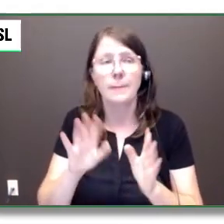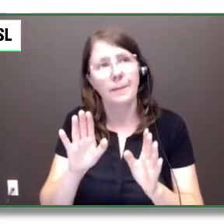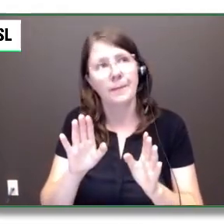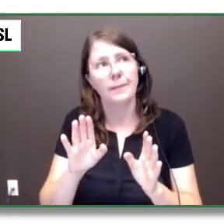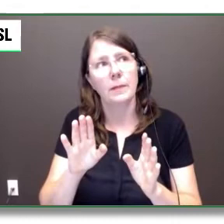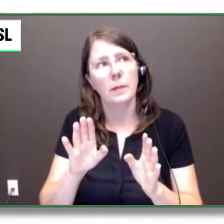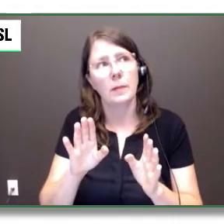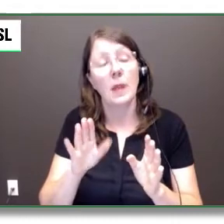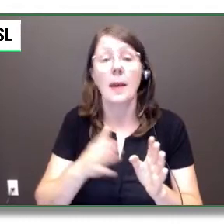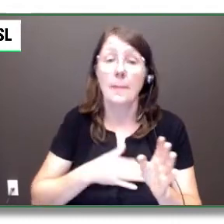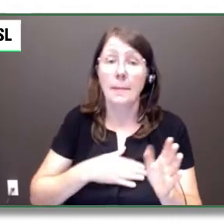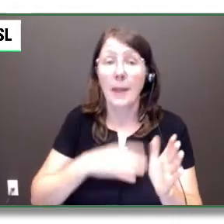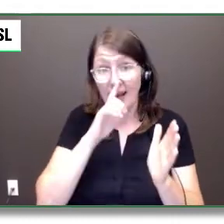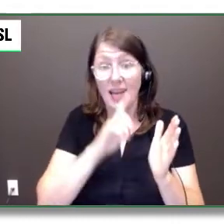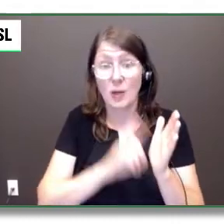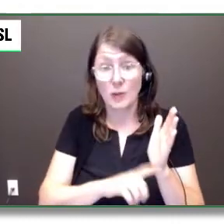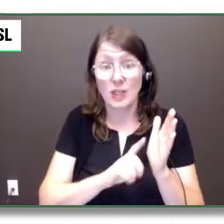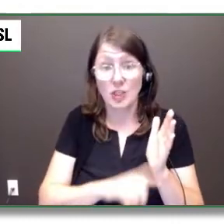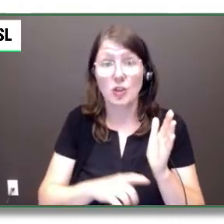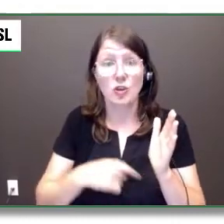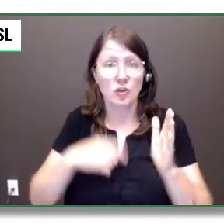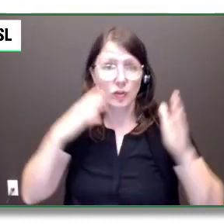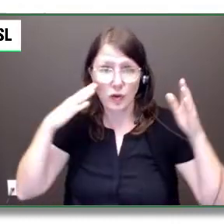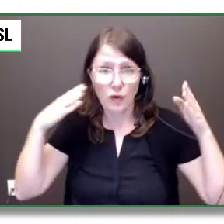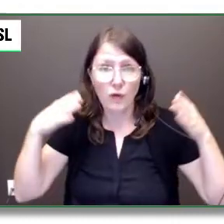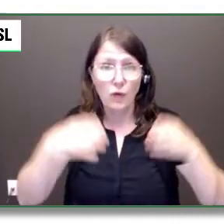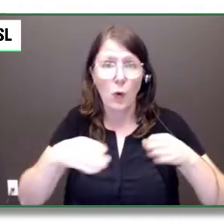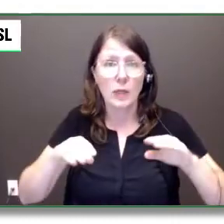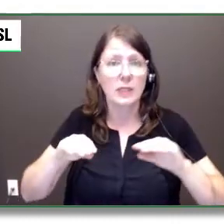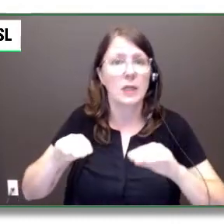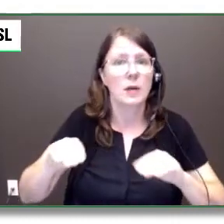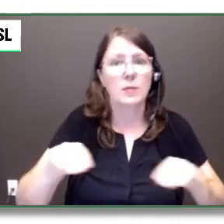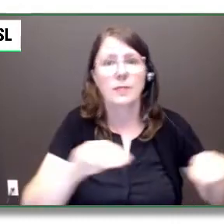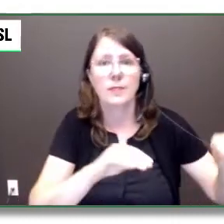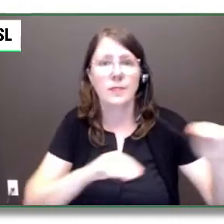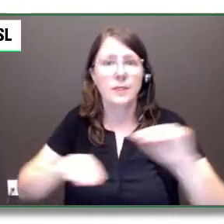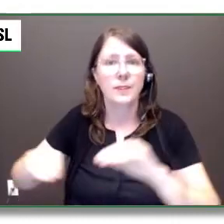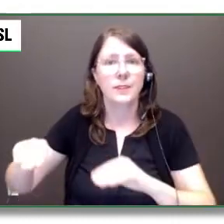mobility area so I'm my focus is more on that but as it relates to wayfinding in